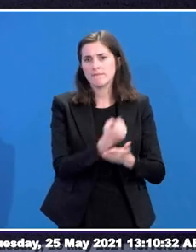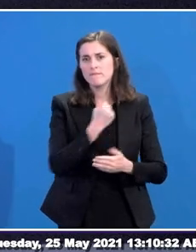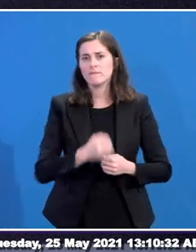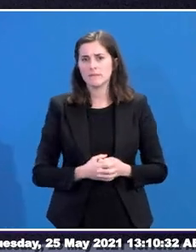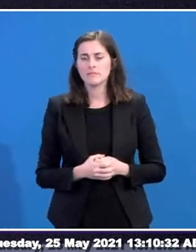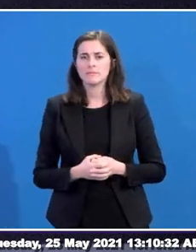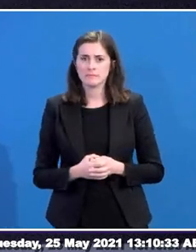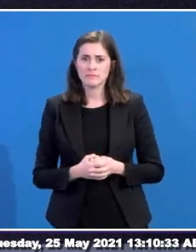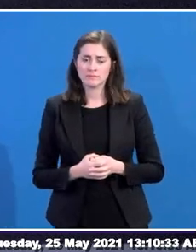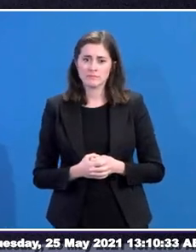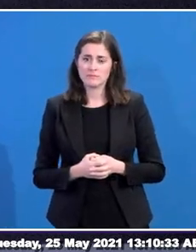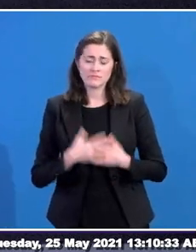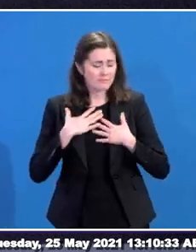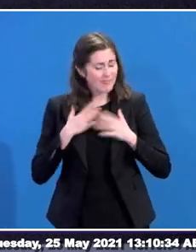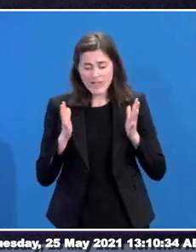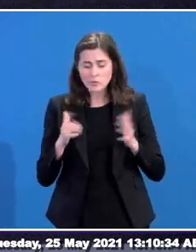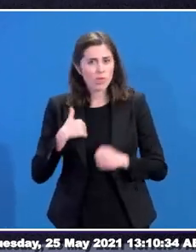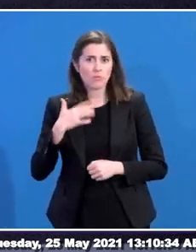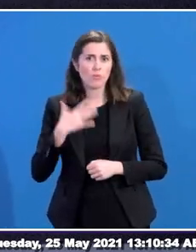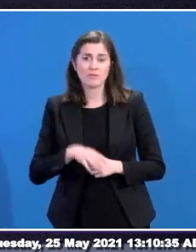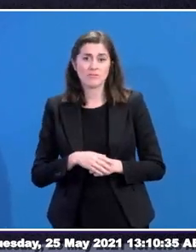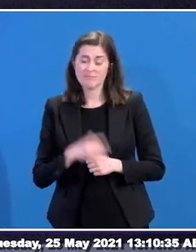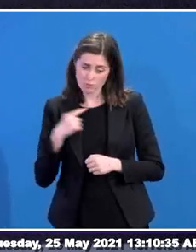So this is all I'm asking, this is why I'm here.